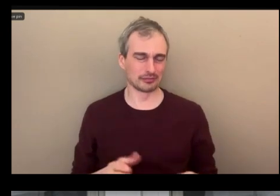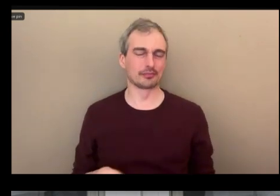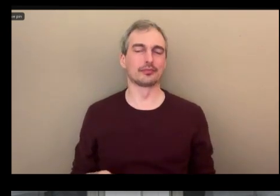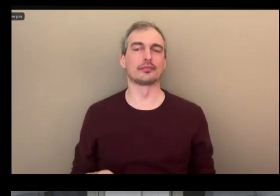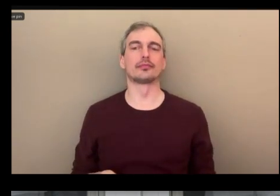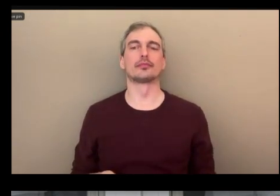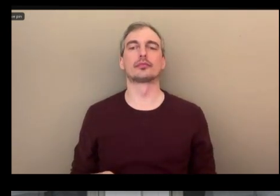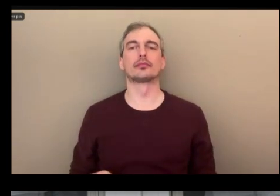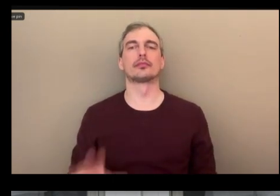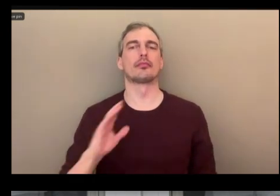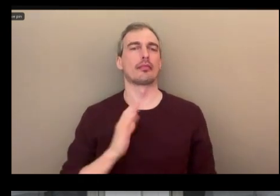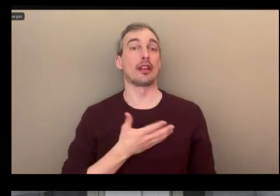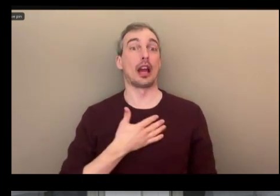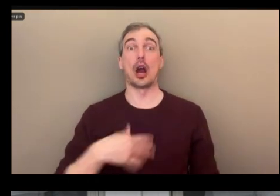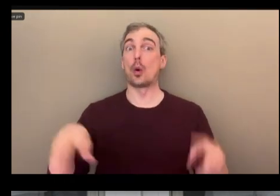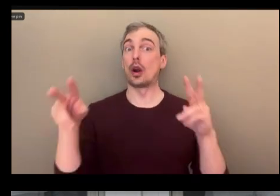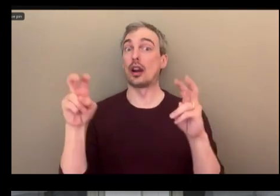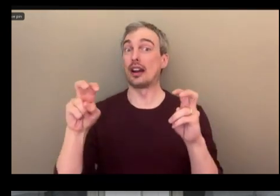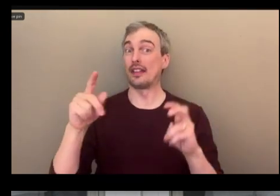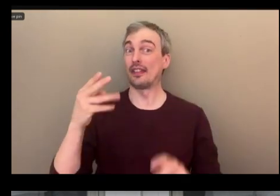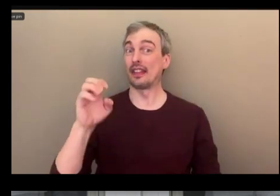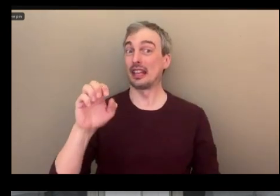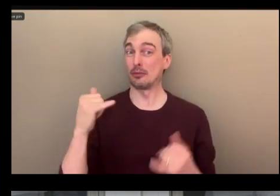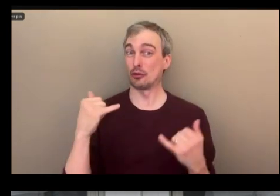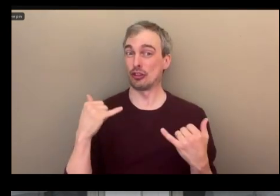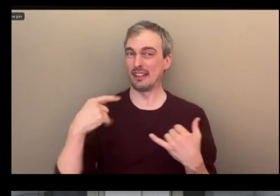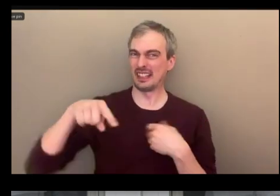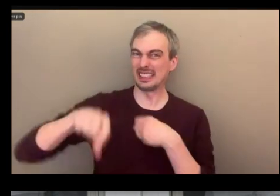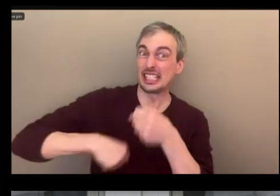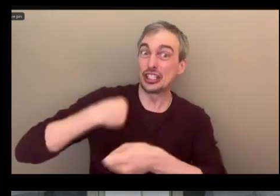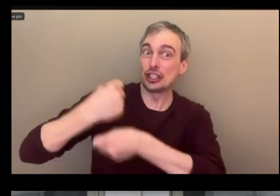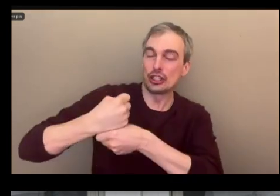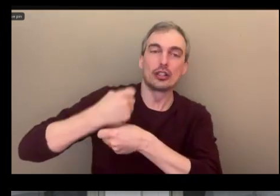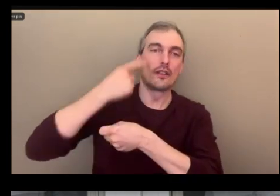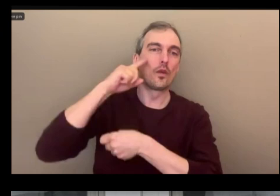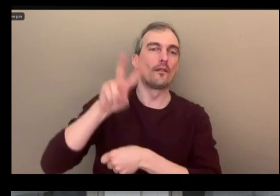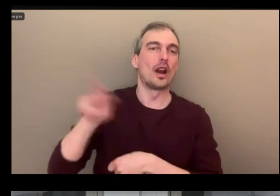And so before we start the agenda, in the theme of All In Together, I